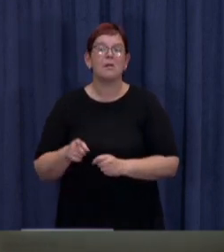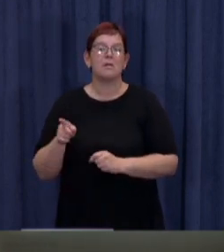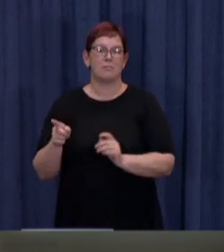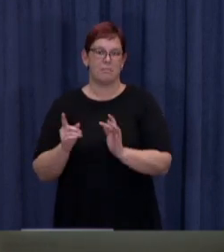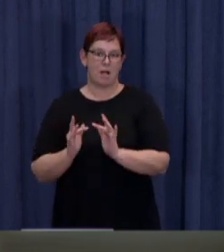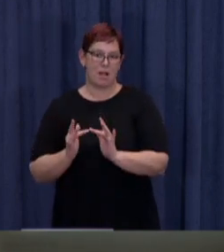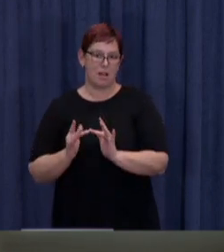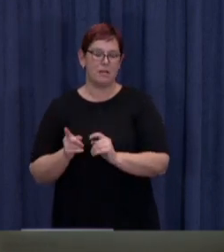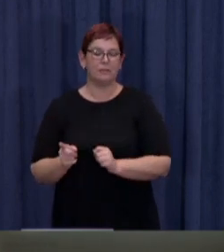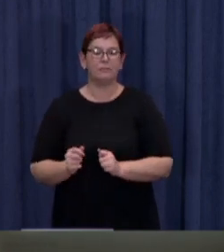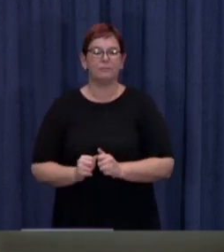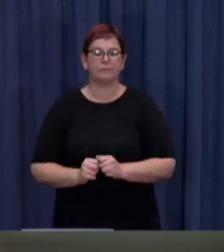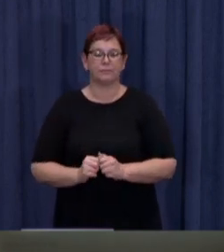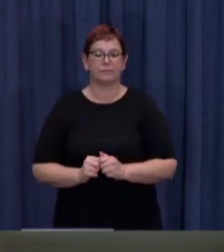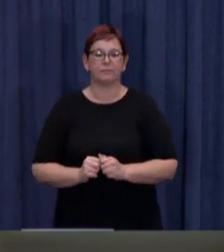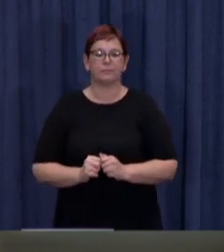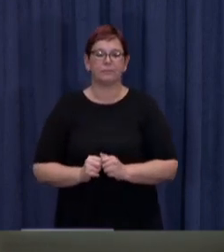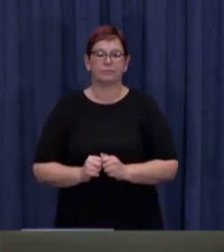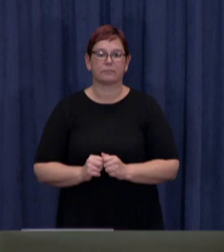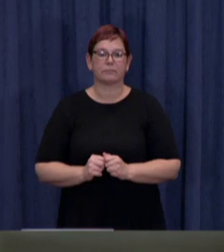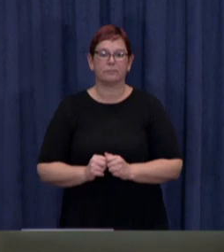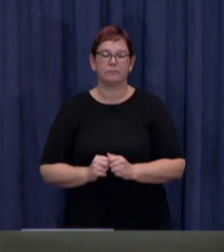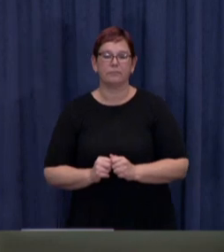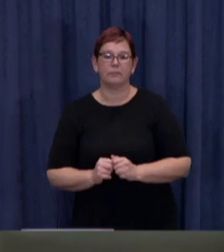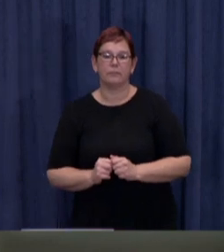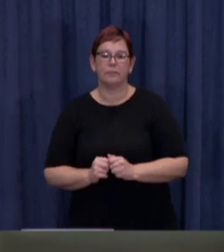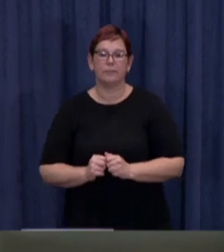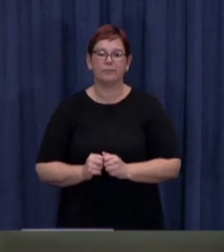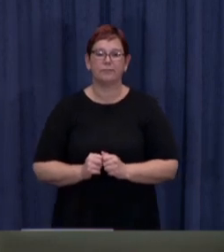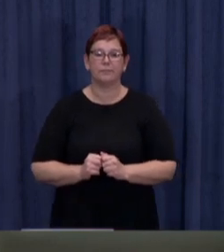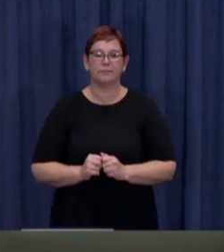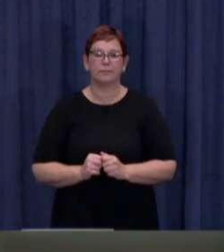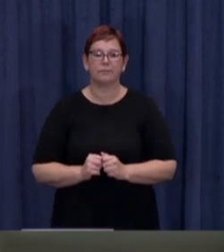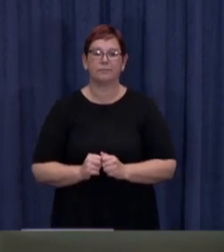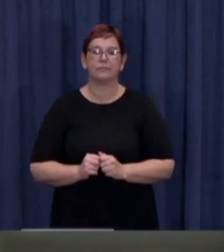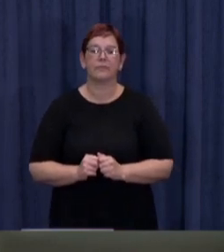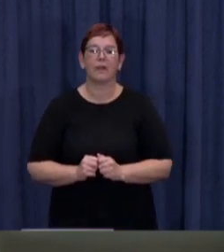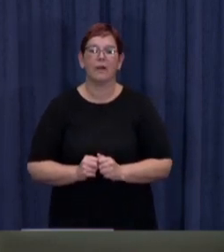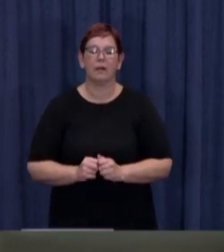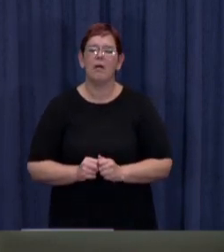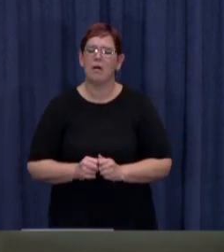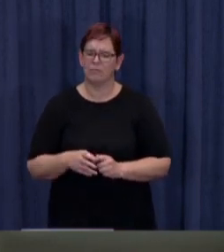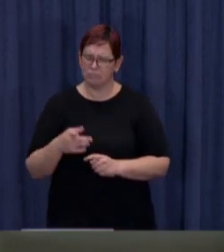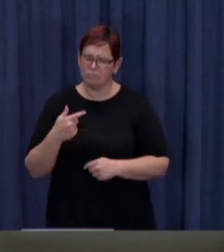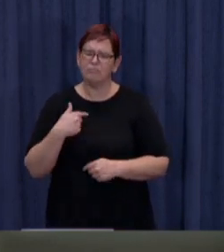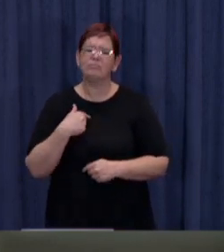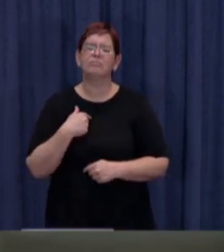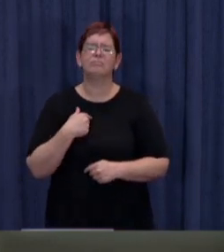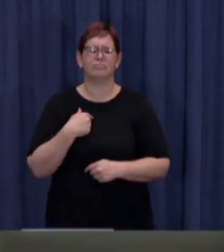if you can I speak to the French but can you just repeat why it's so important to stay home in French if you could try please see